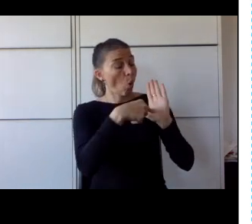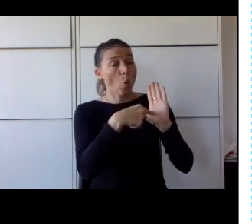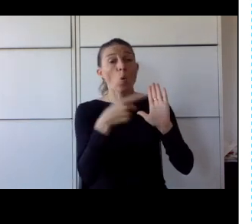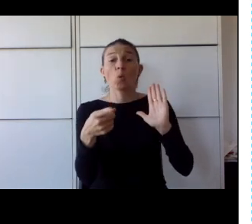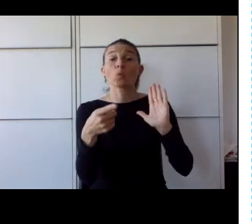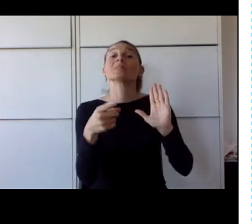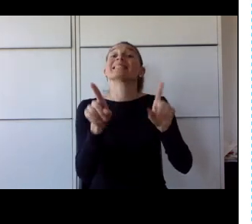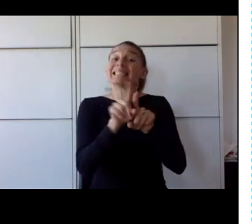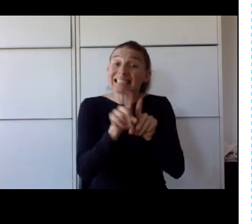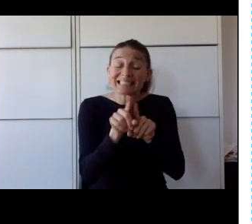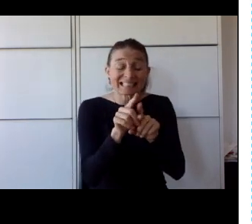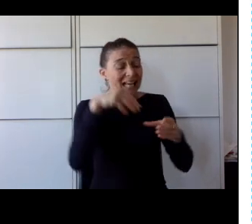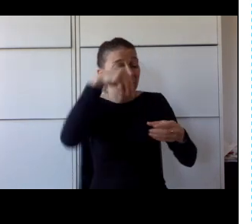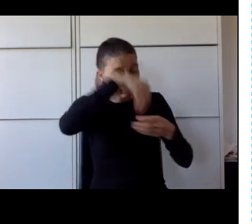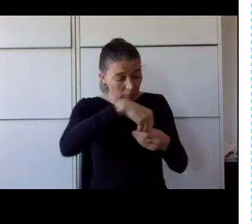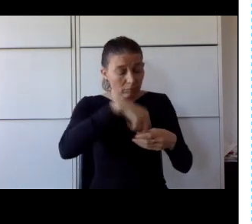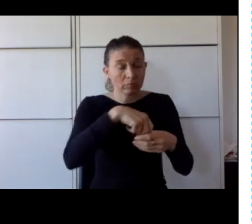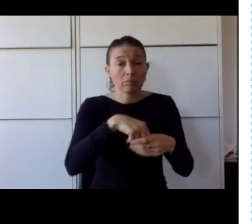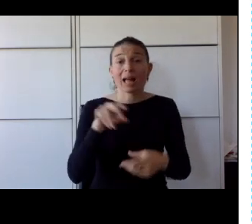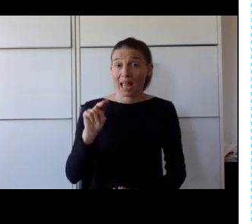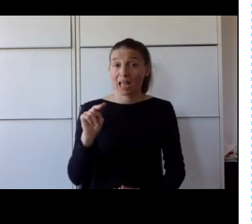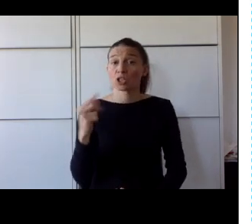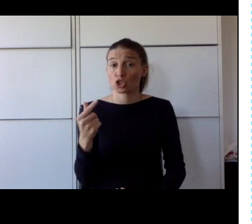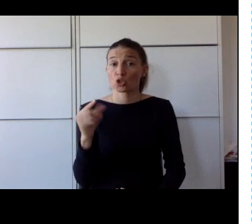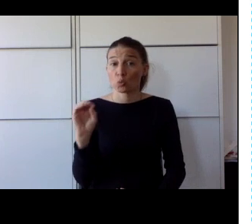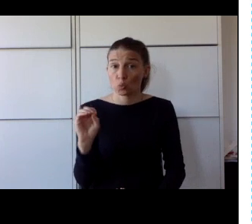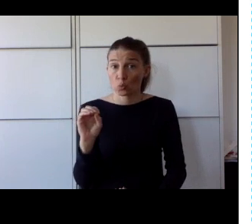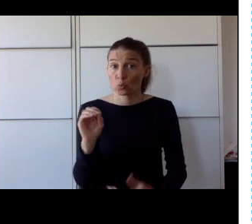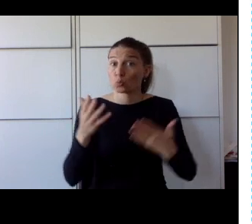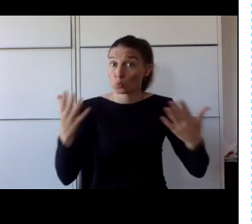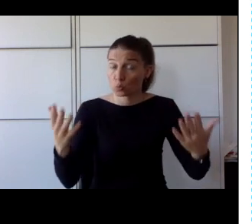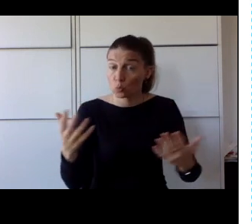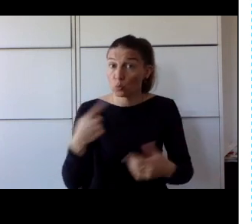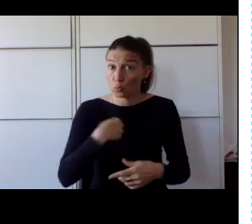So one of the recommendations we're giving you in the toolkit is